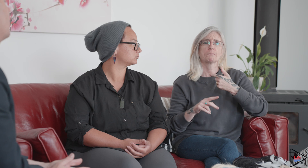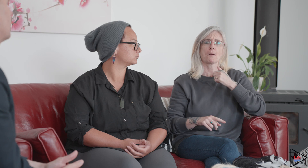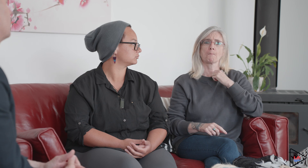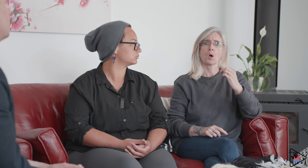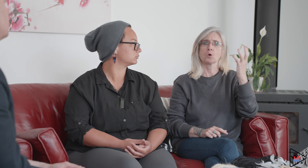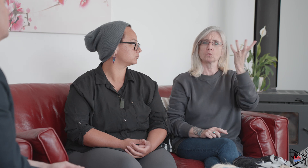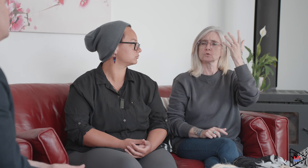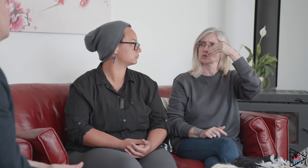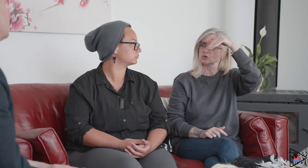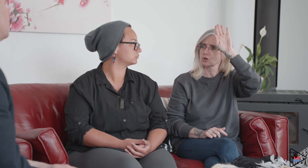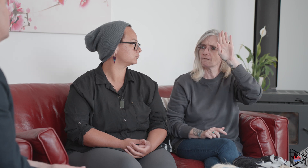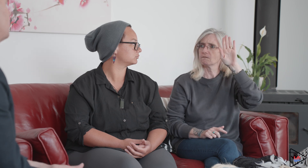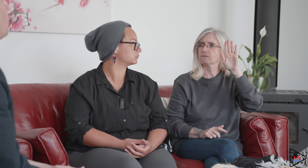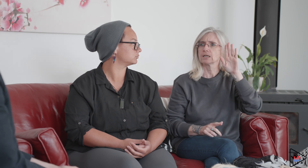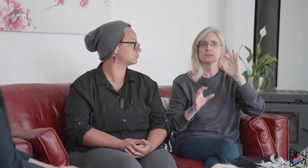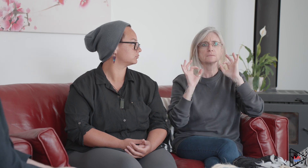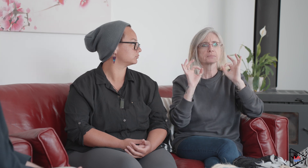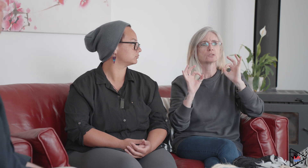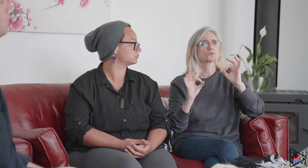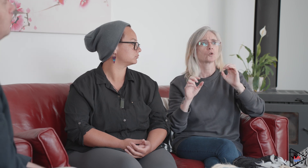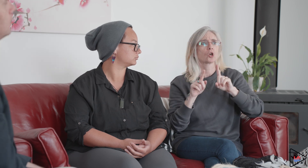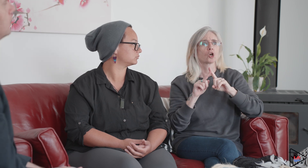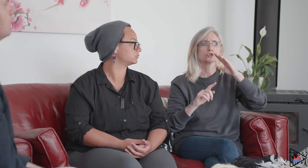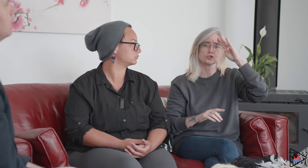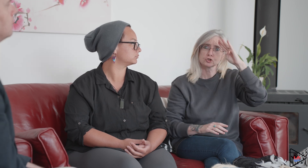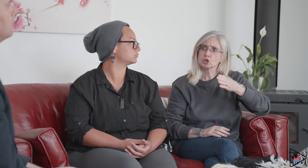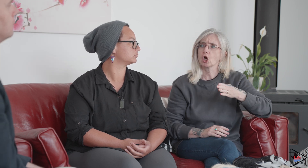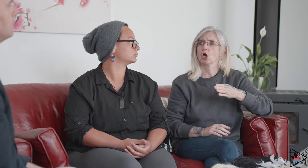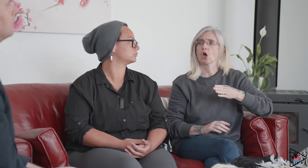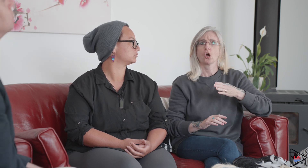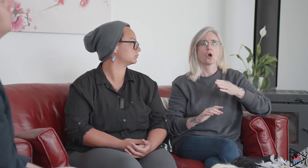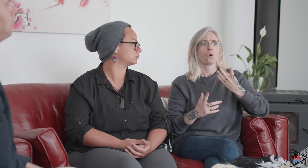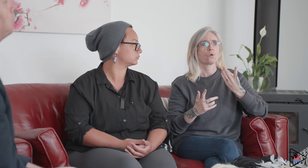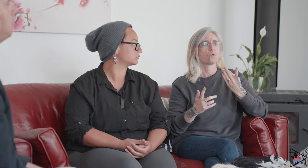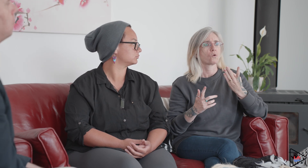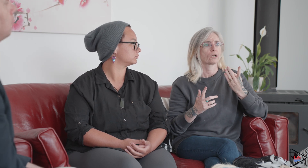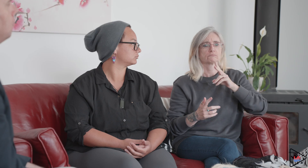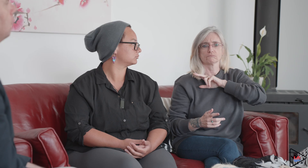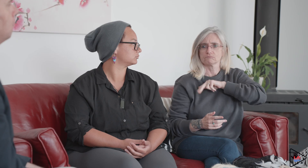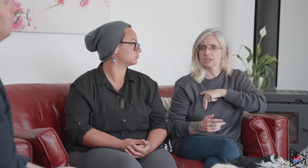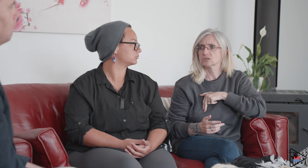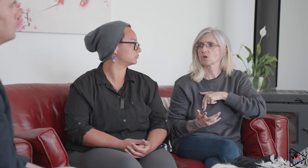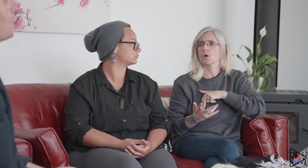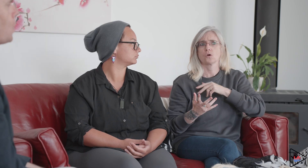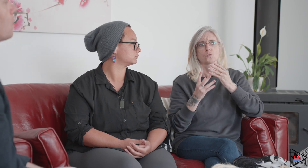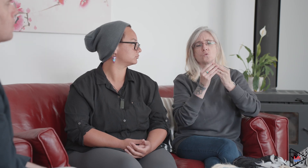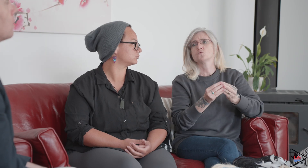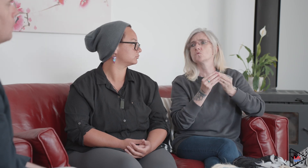a long one. I'd say though the longer ones the korowai really more for auspicious occasions uh for